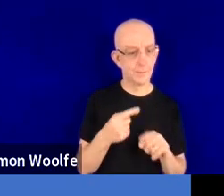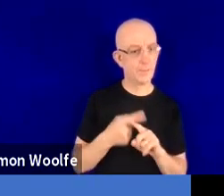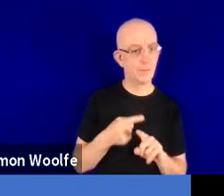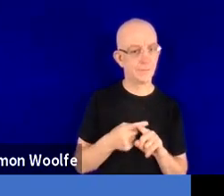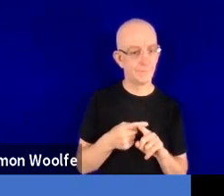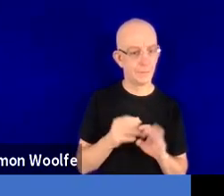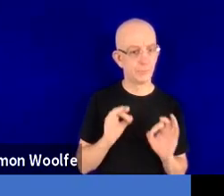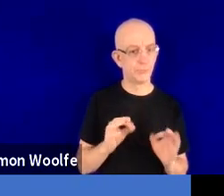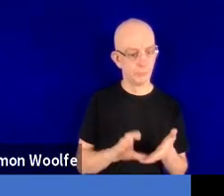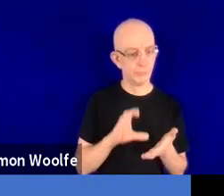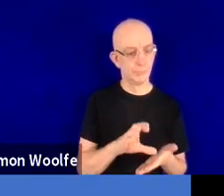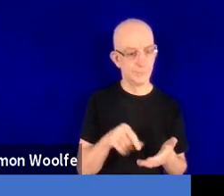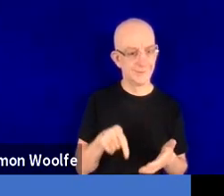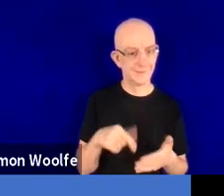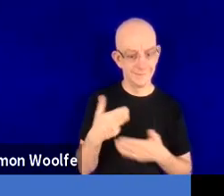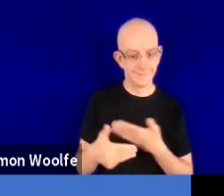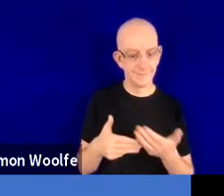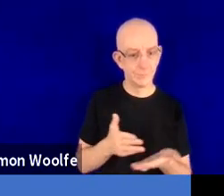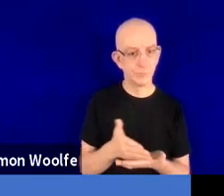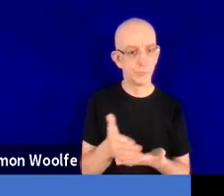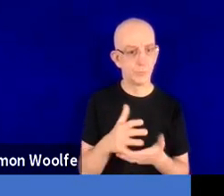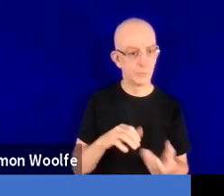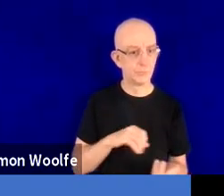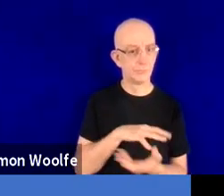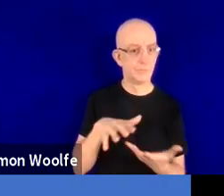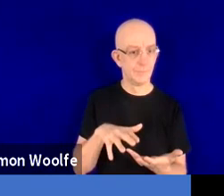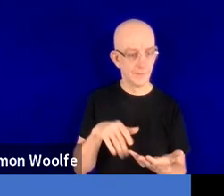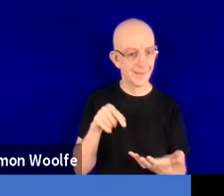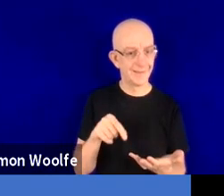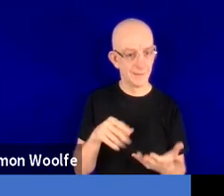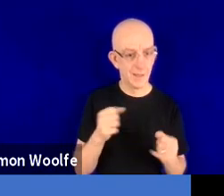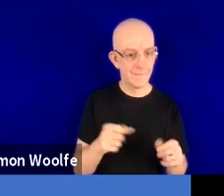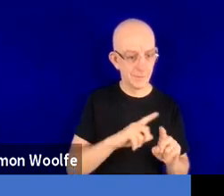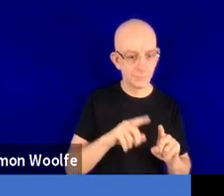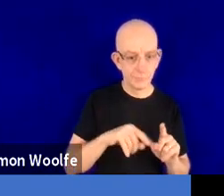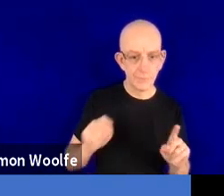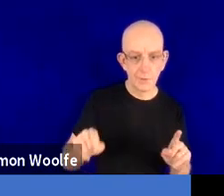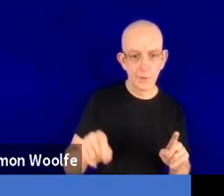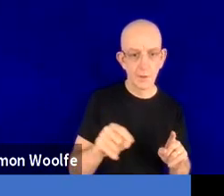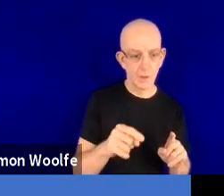For instance. It can support families that are not considered poor but are not protected